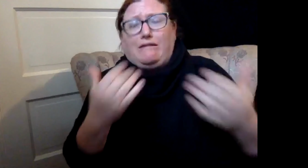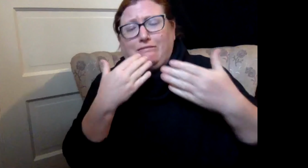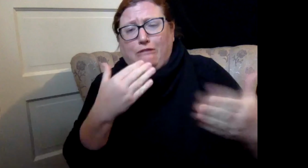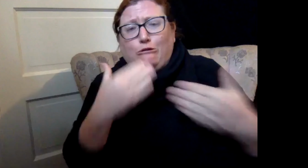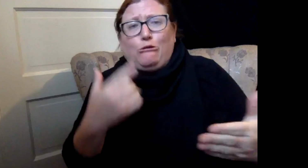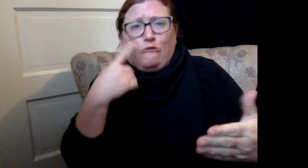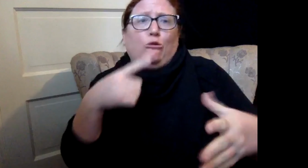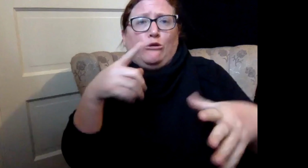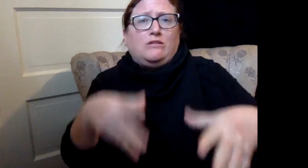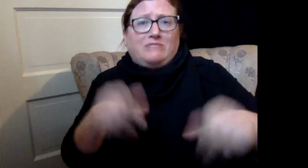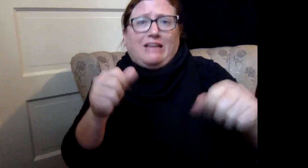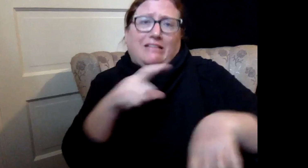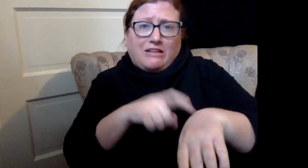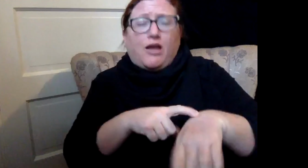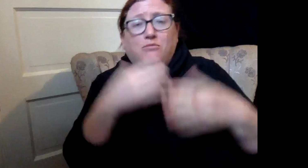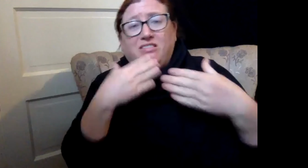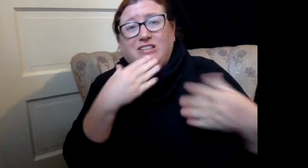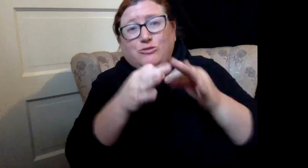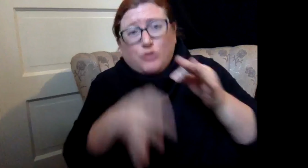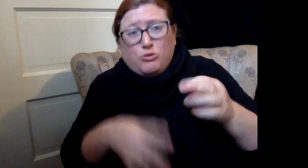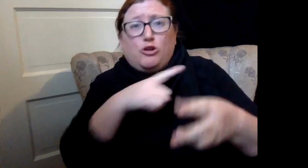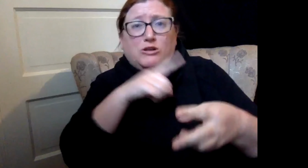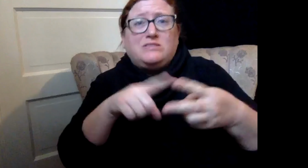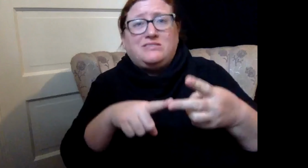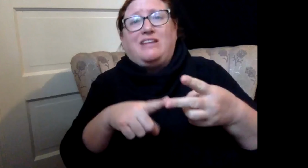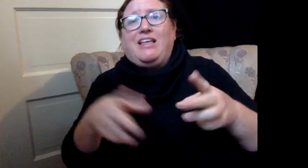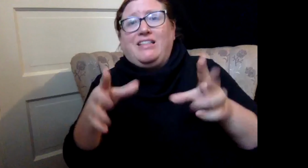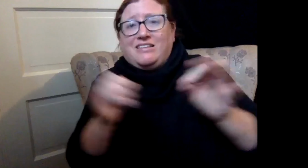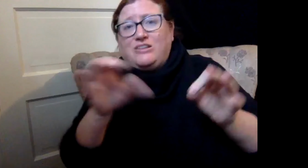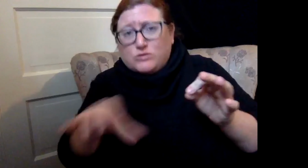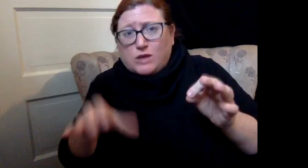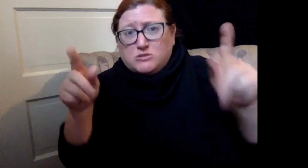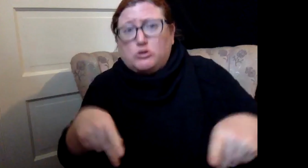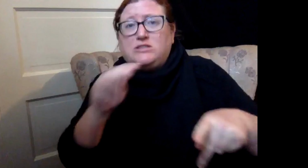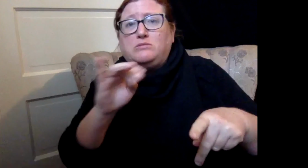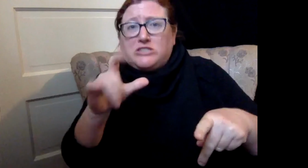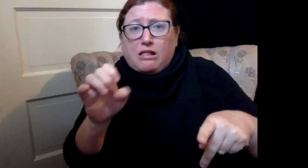came today. We appreciate you taking time-out of your busy schedules to be here. I also want to thank our